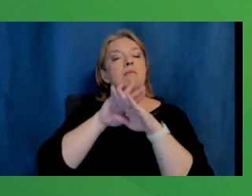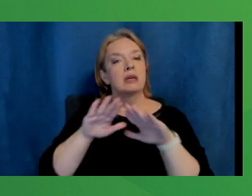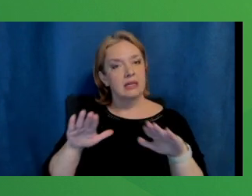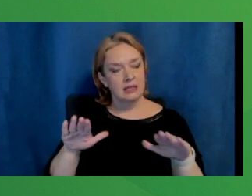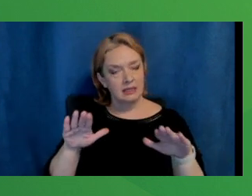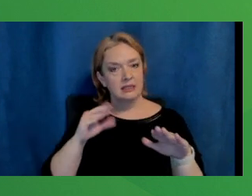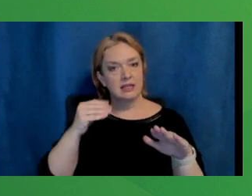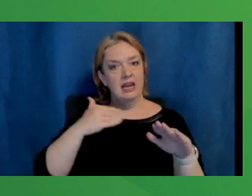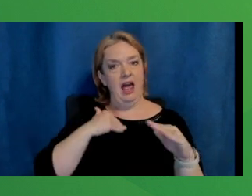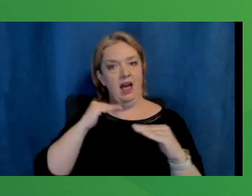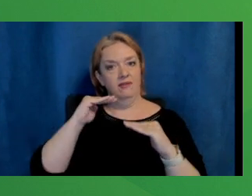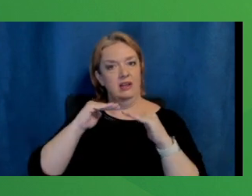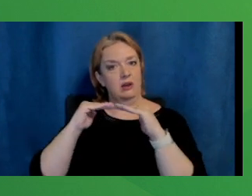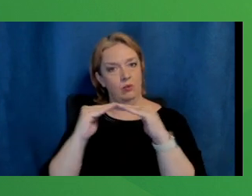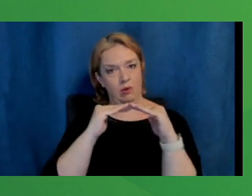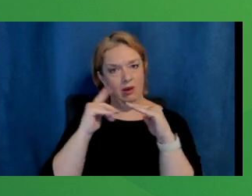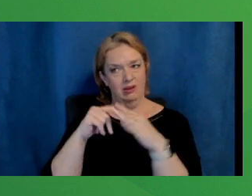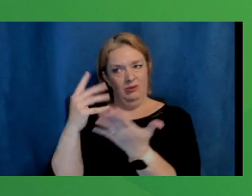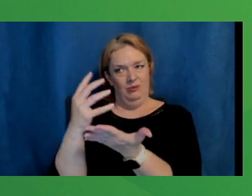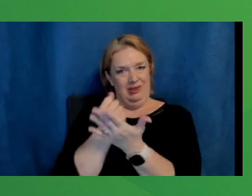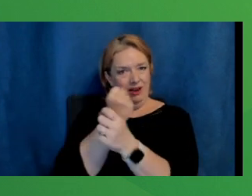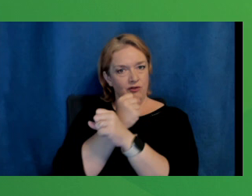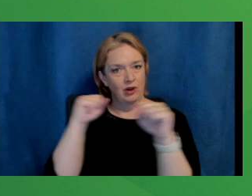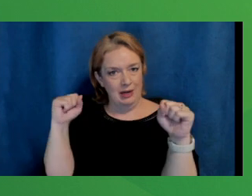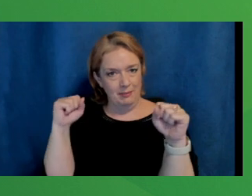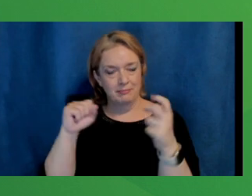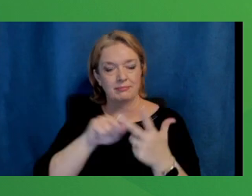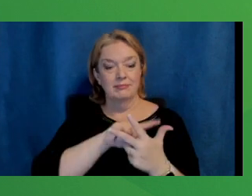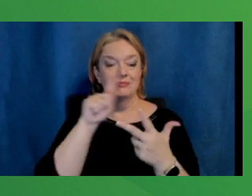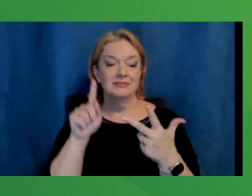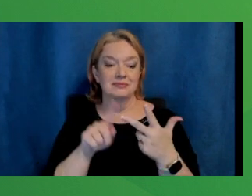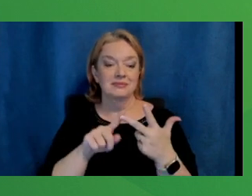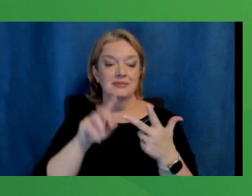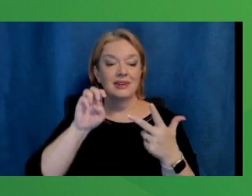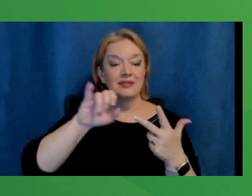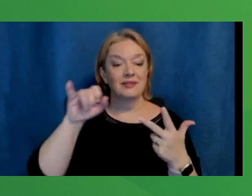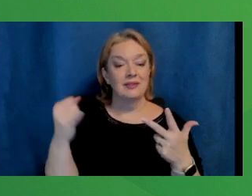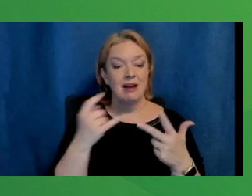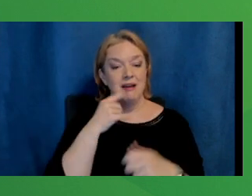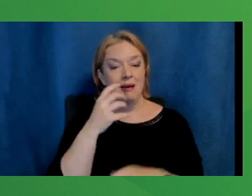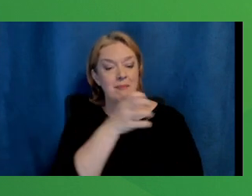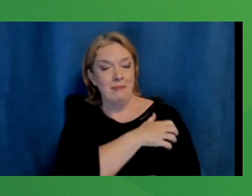to give freedom. And our last one, environmental justice is the power to stop harming the animals